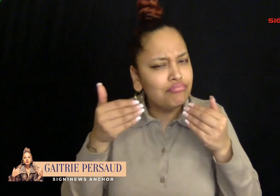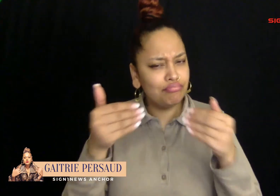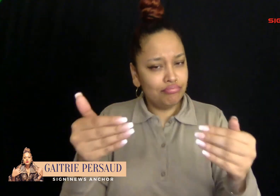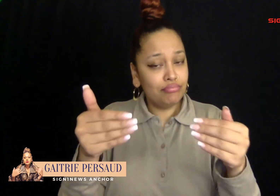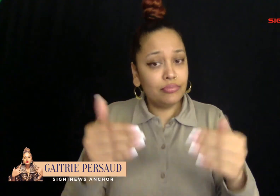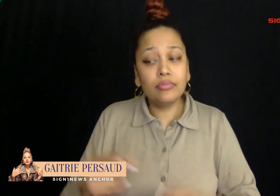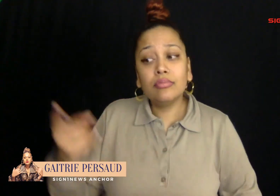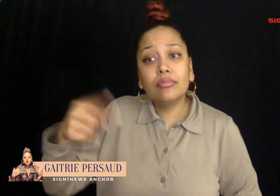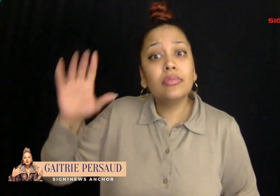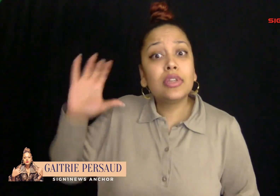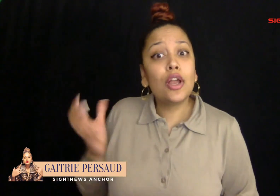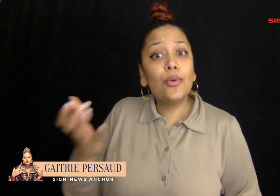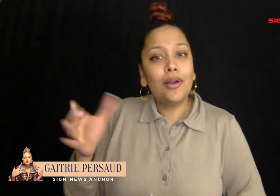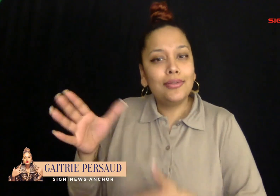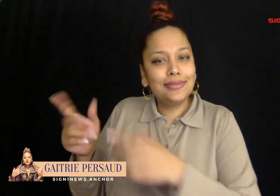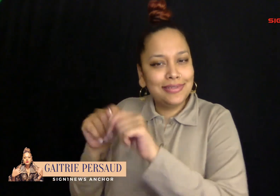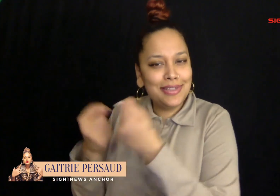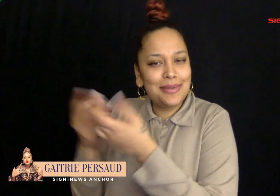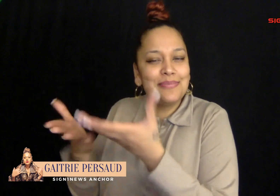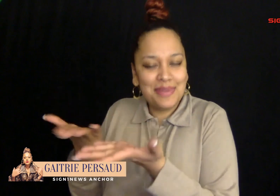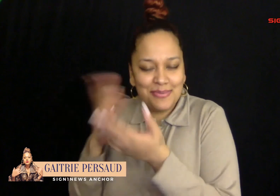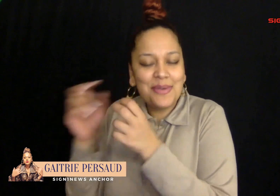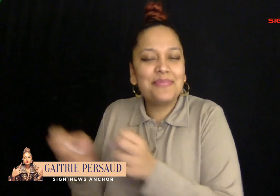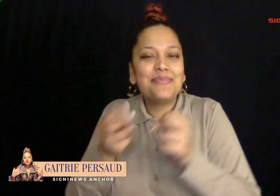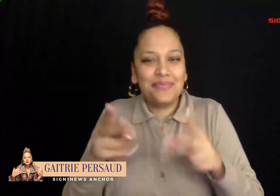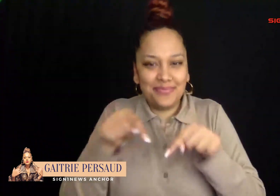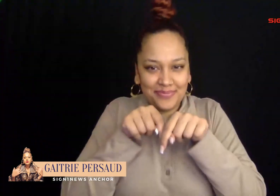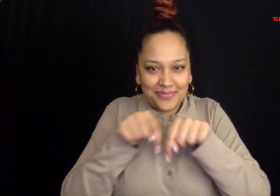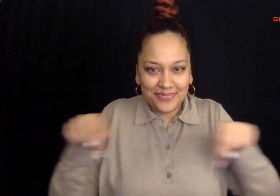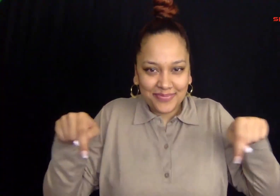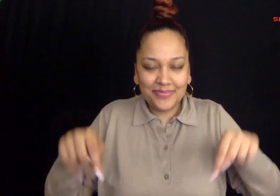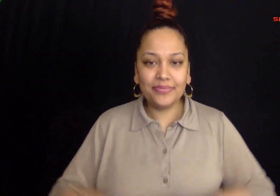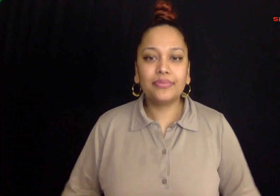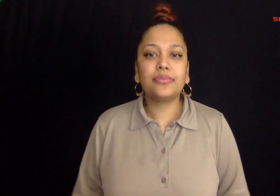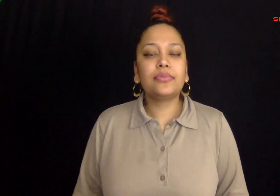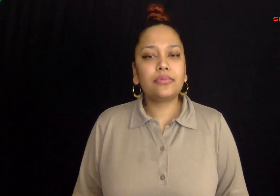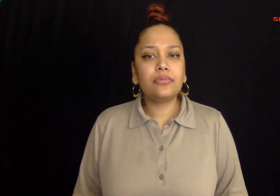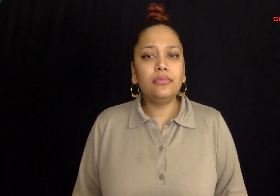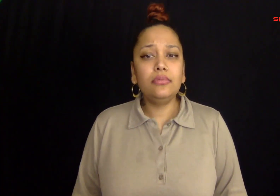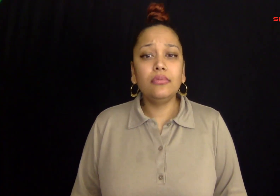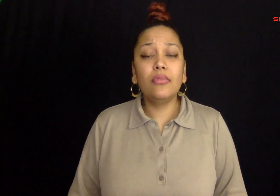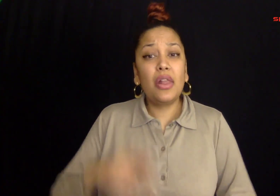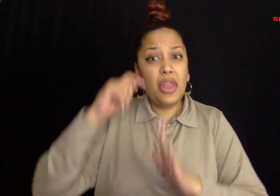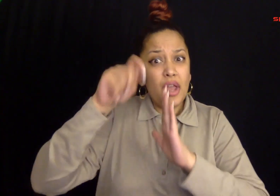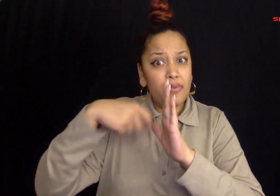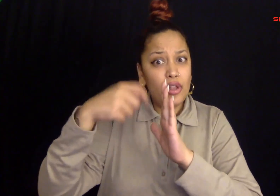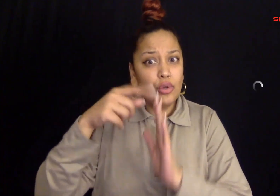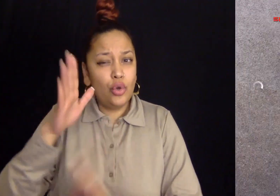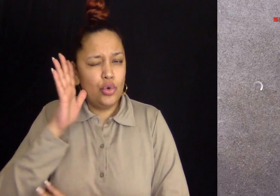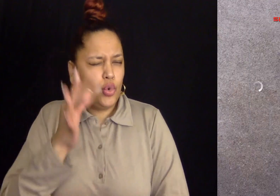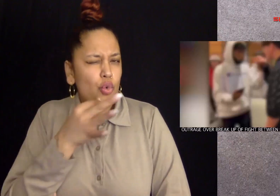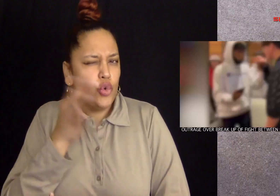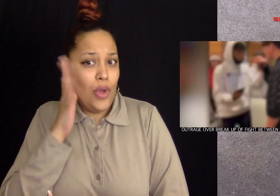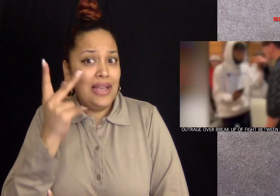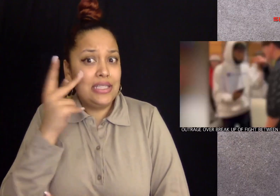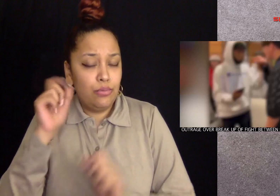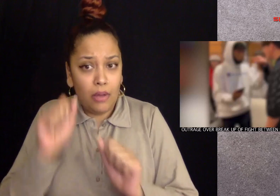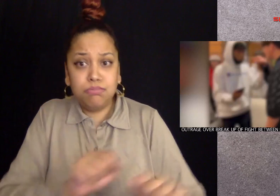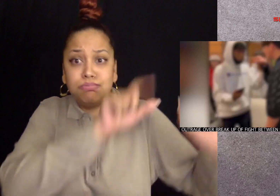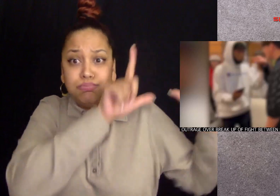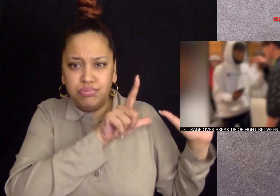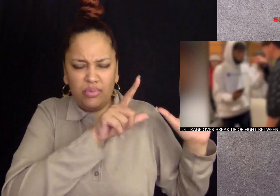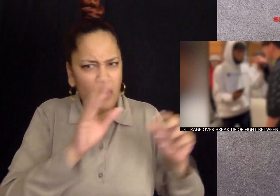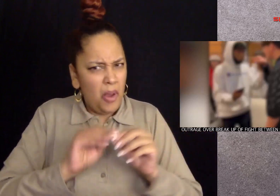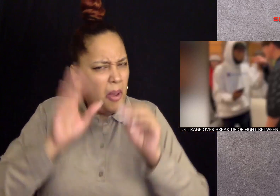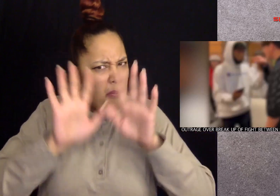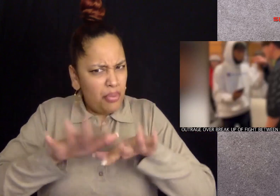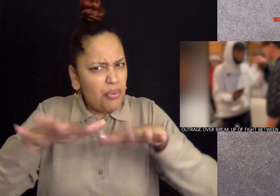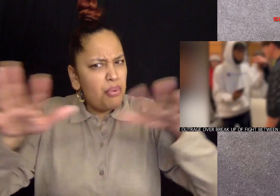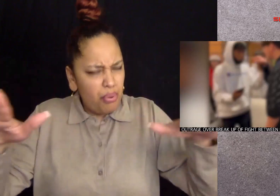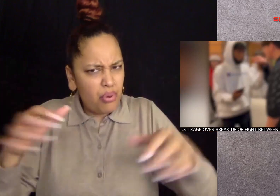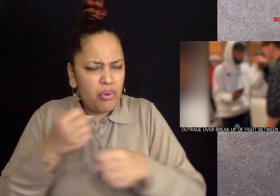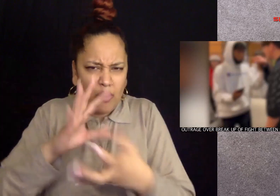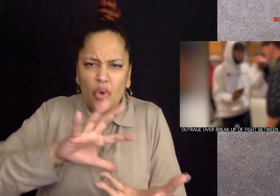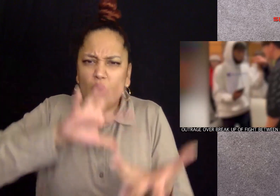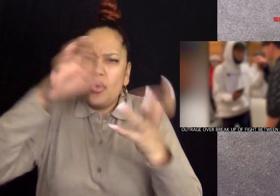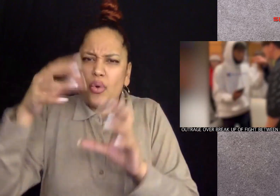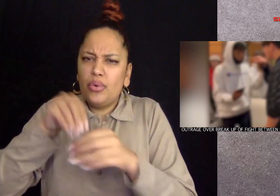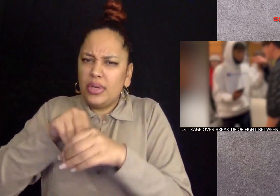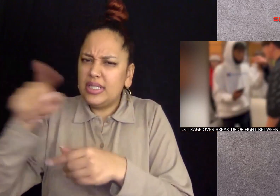we may add it at the bottom of the screen the video you're about to see has gone viral